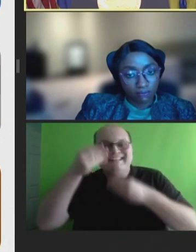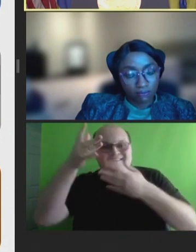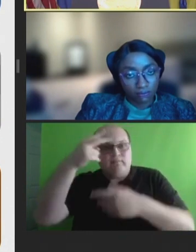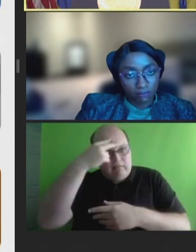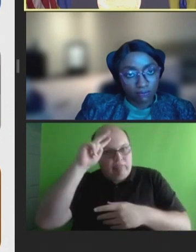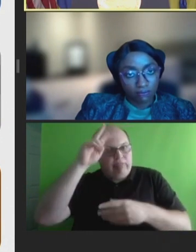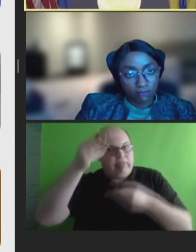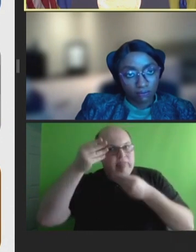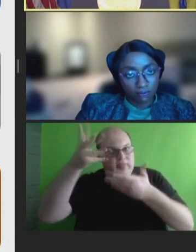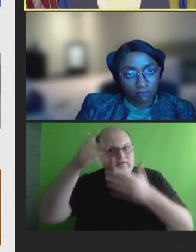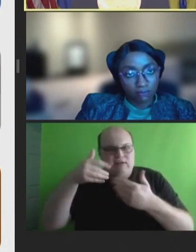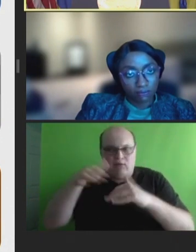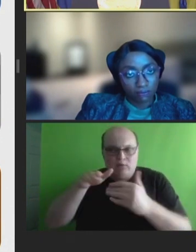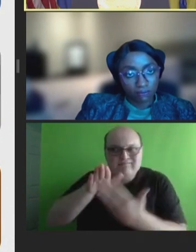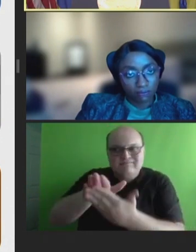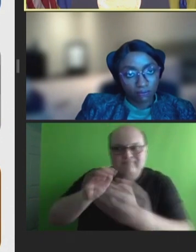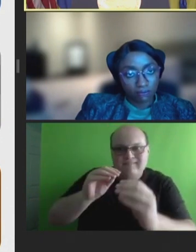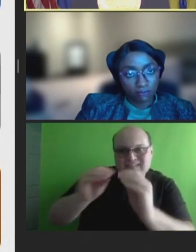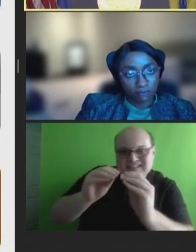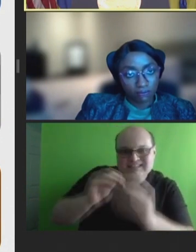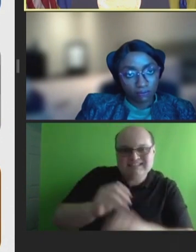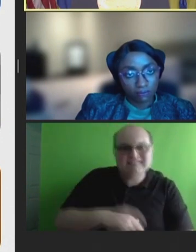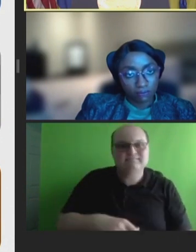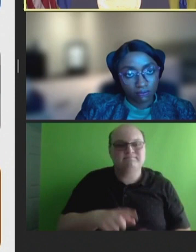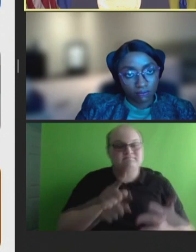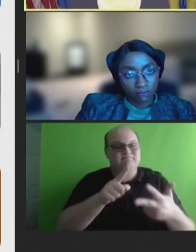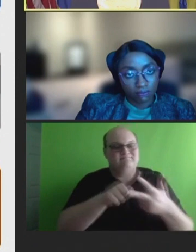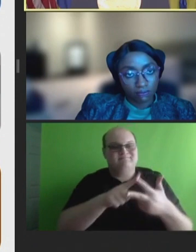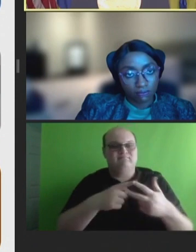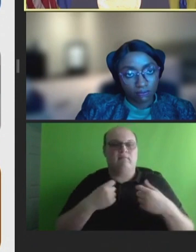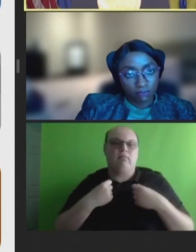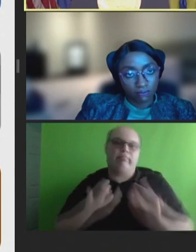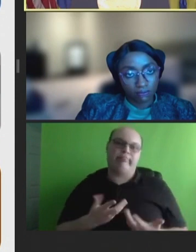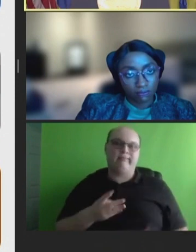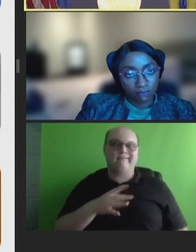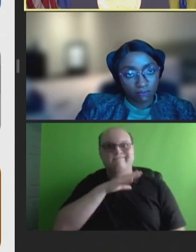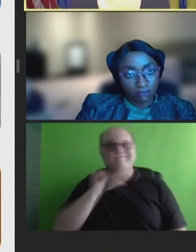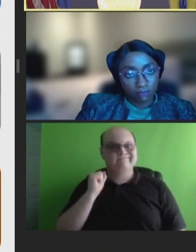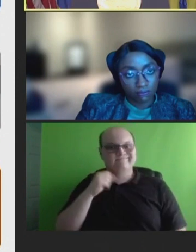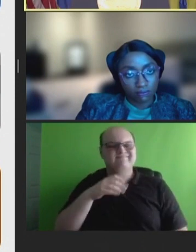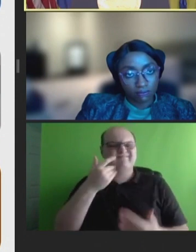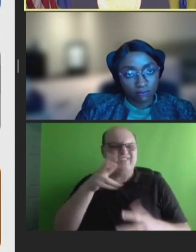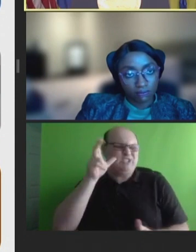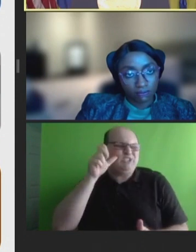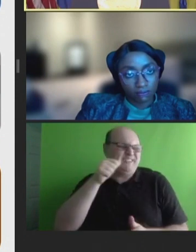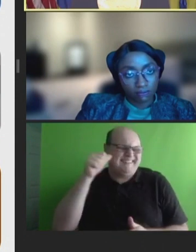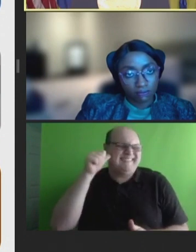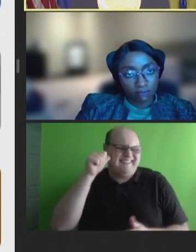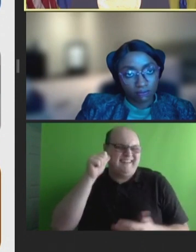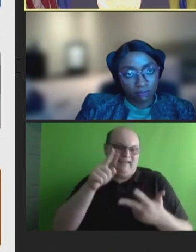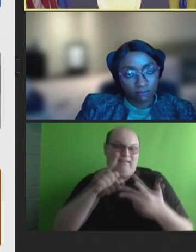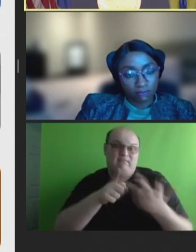Vaccination fatigue, I know you heard about that a bit yesterday as well, is a real thing. And so,